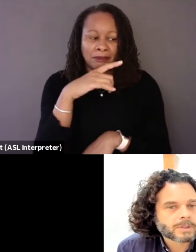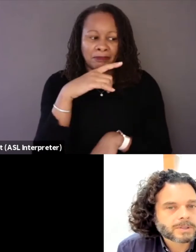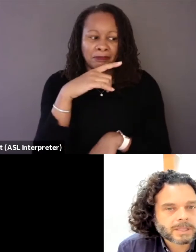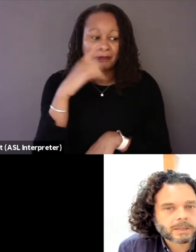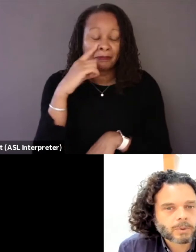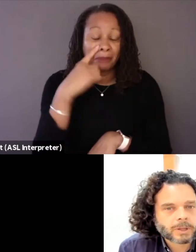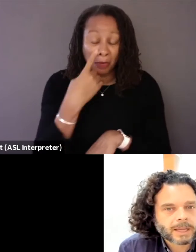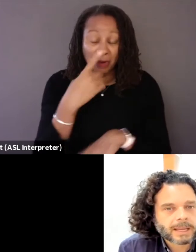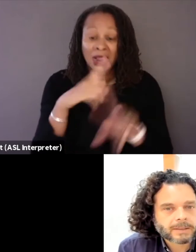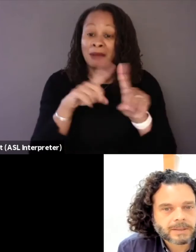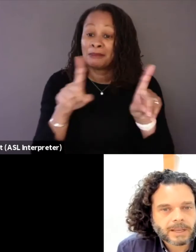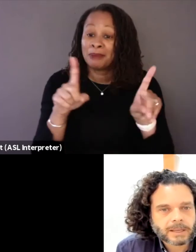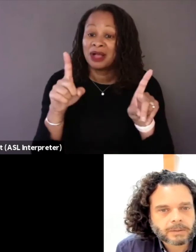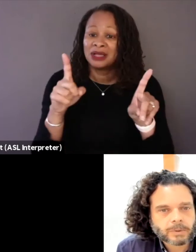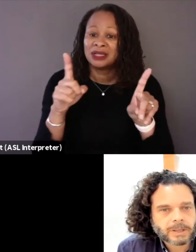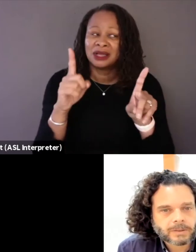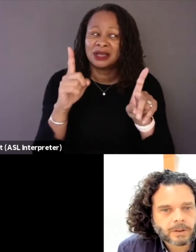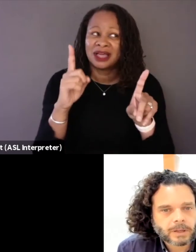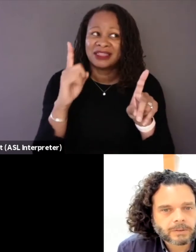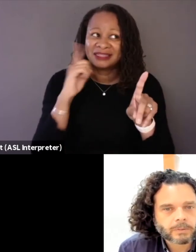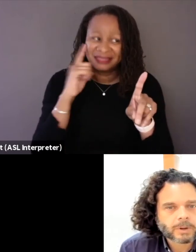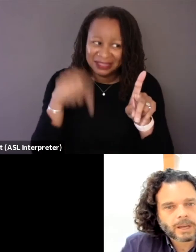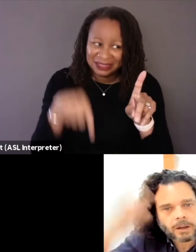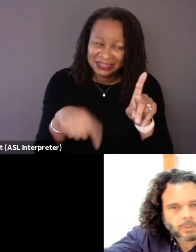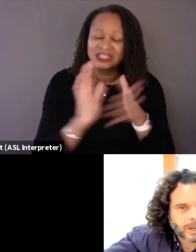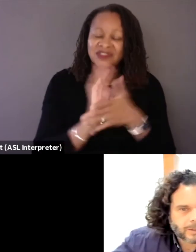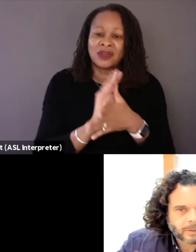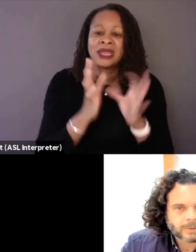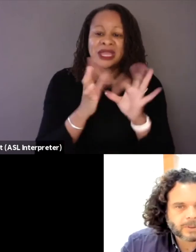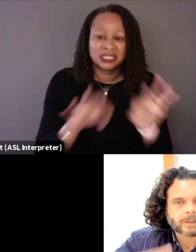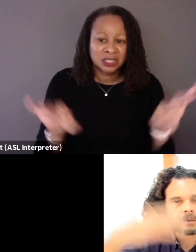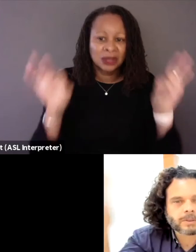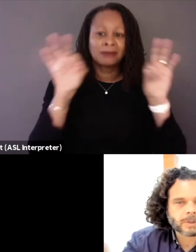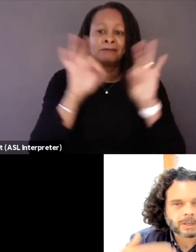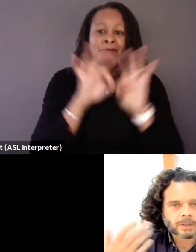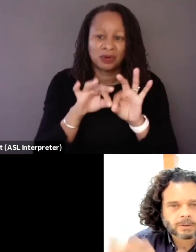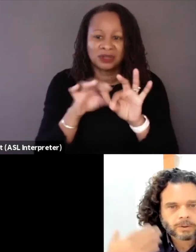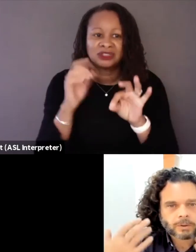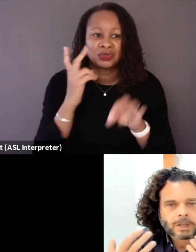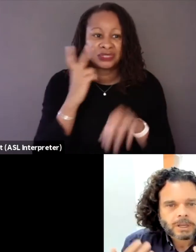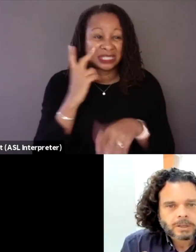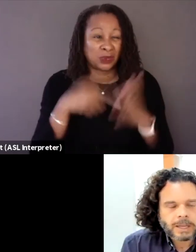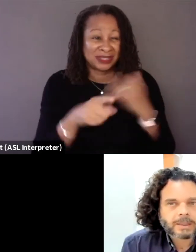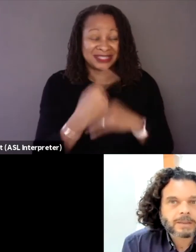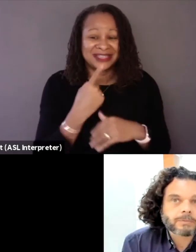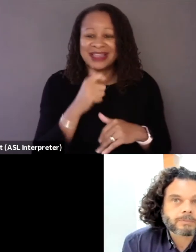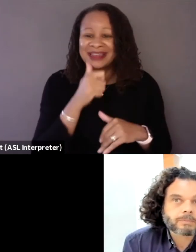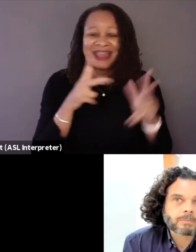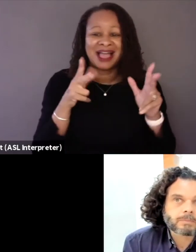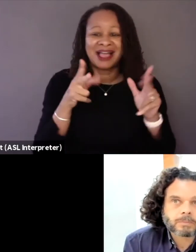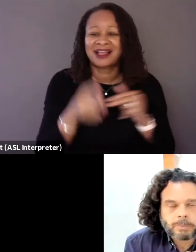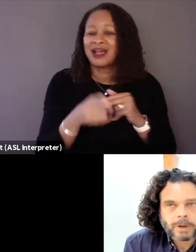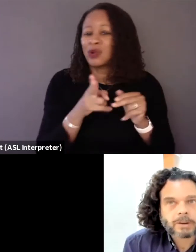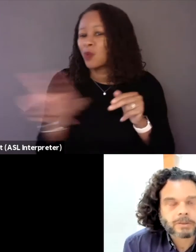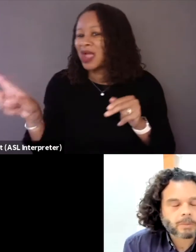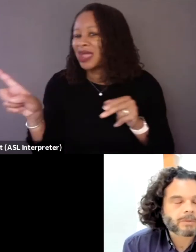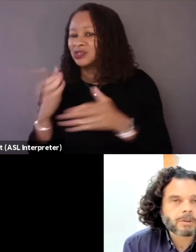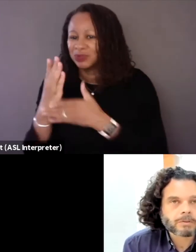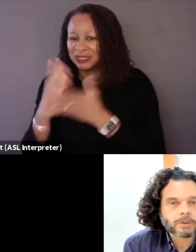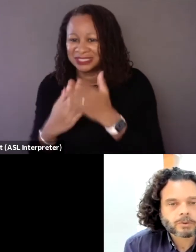to see what they had to say when they saw it. So not cut away to some scene or something, you know? So I think compared to some of our other films,